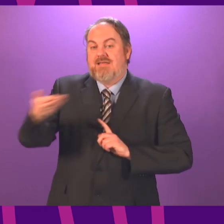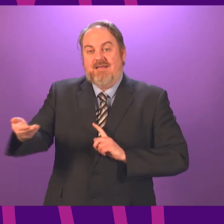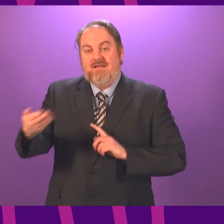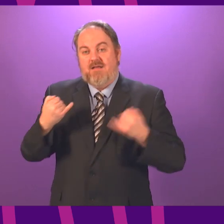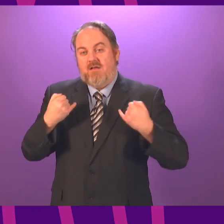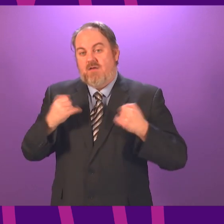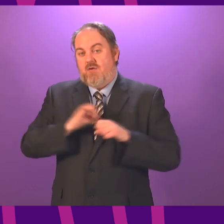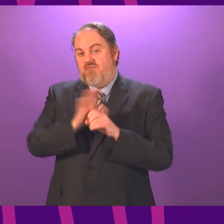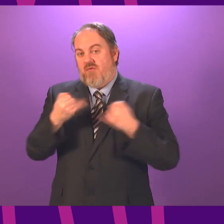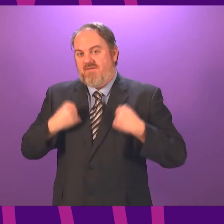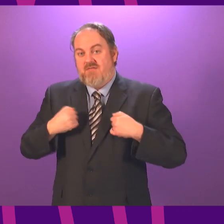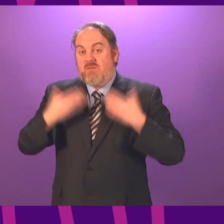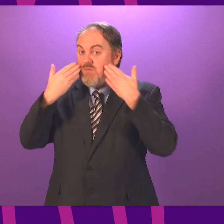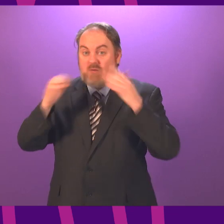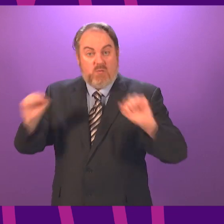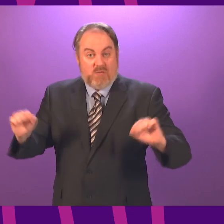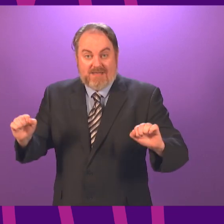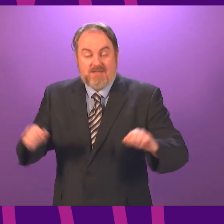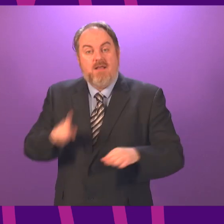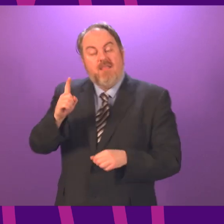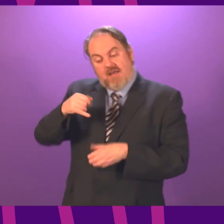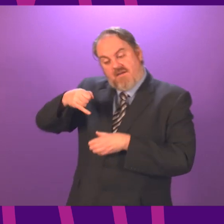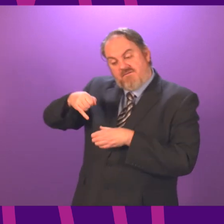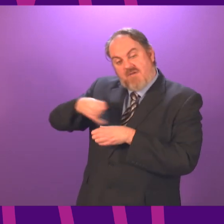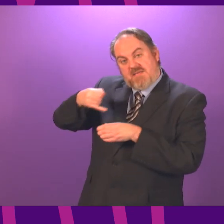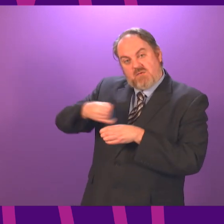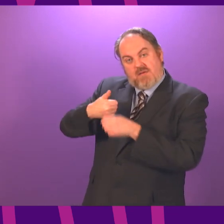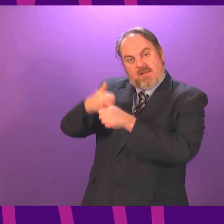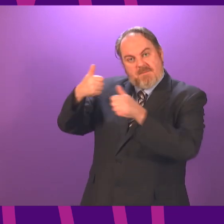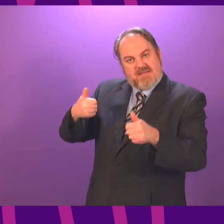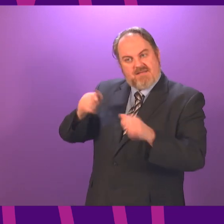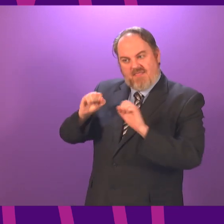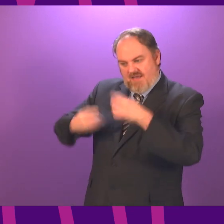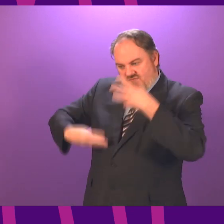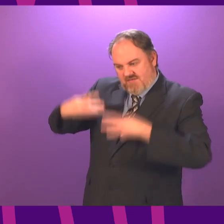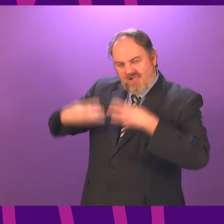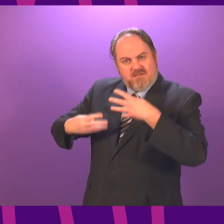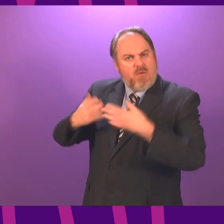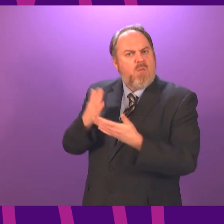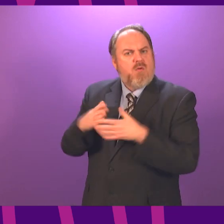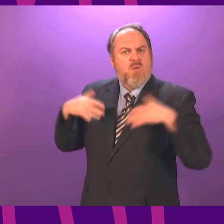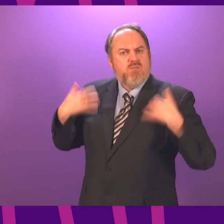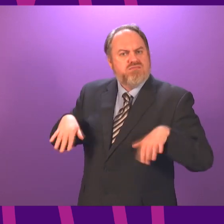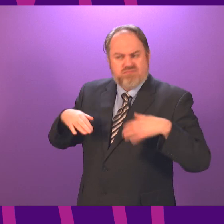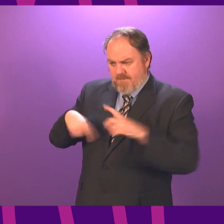and the evidence that is emerging from the pharmaceutical companies is really positive, but we still need more data to be certain about that.